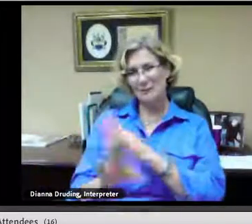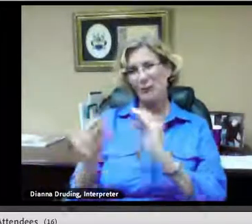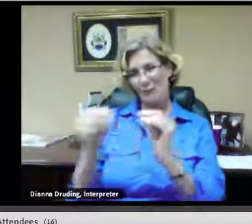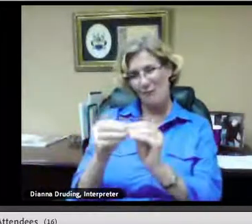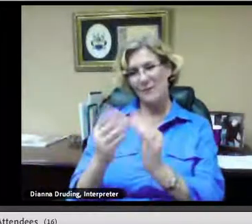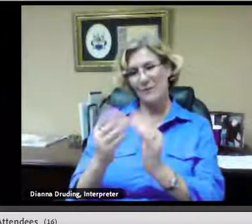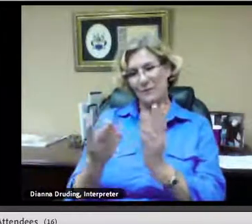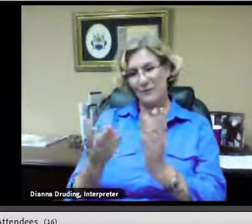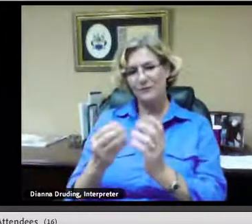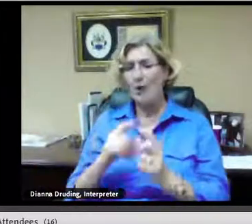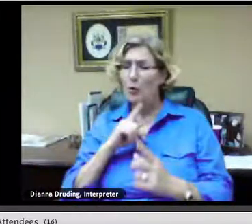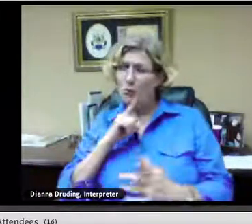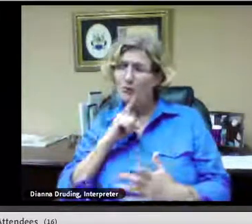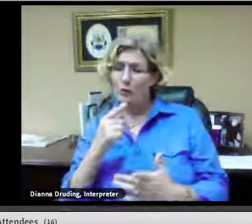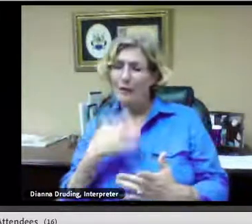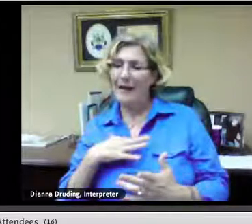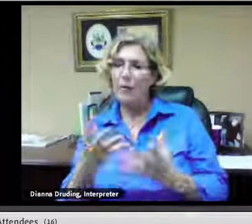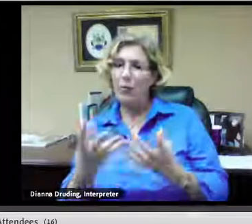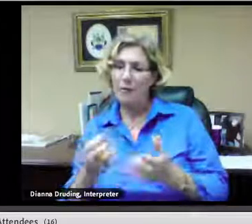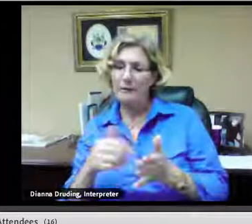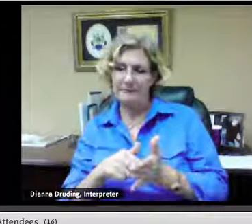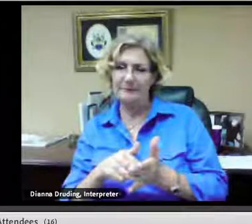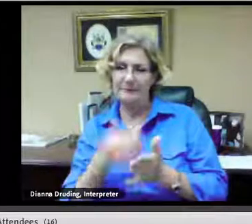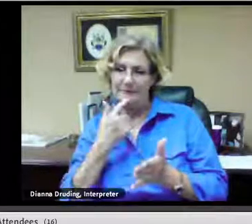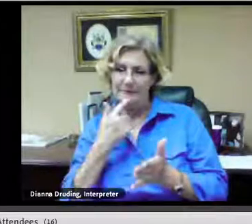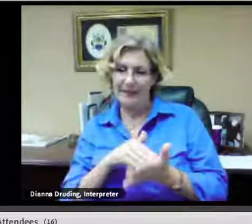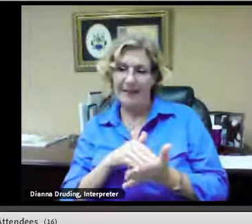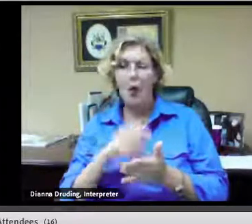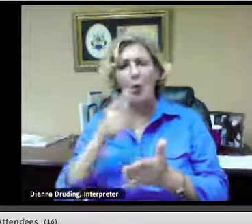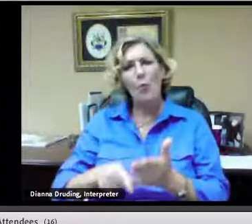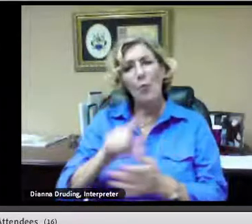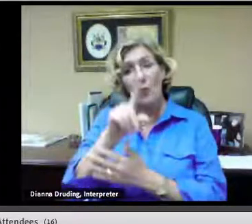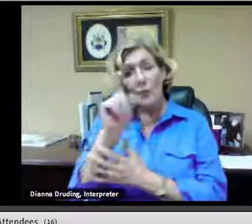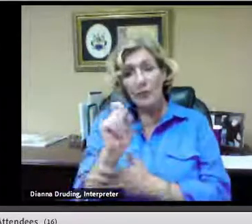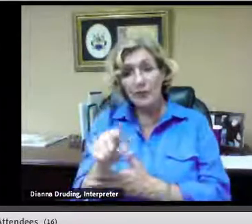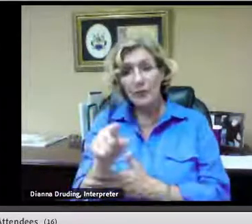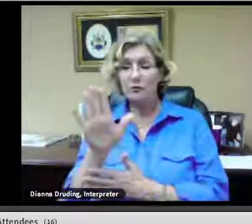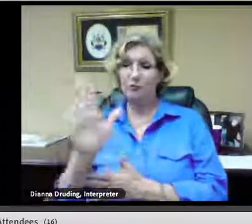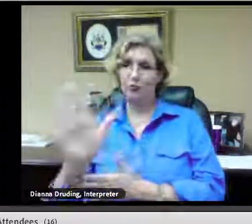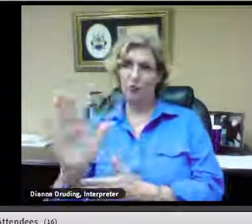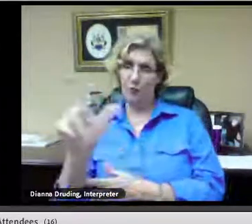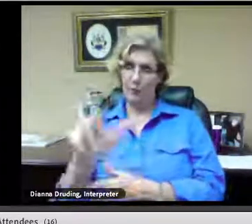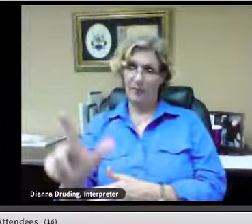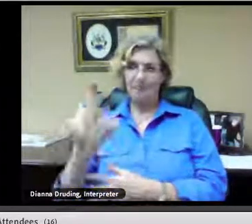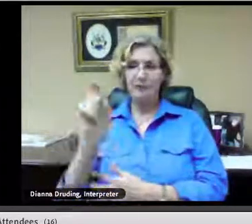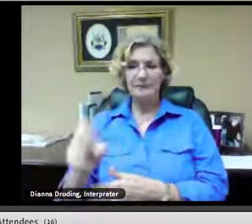What questions does your library need to ask? I know, on certain levels, your libraries are fine,